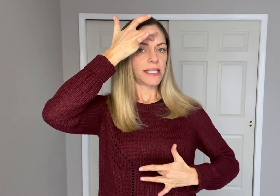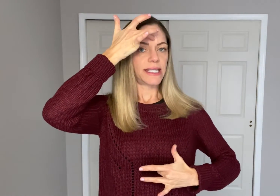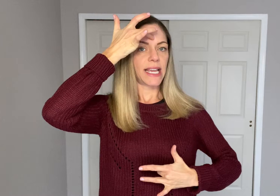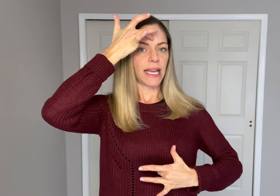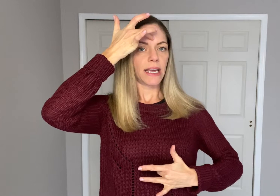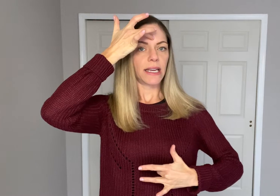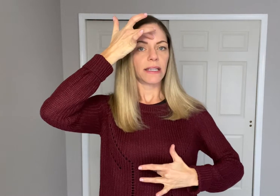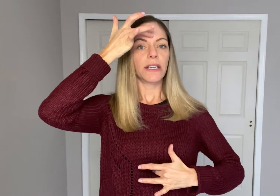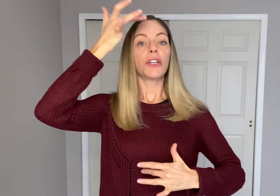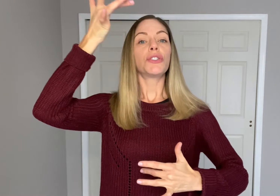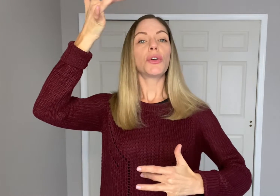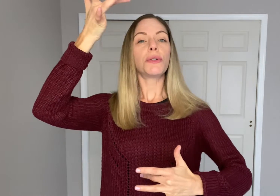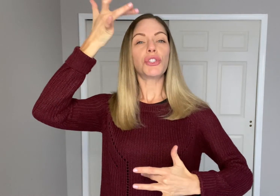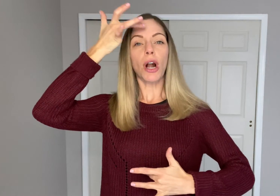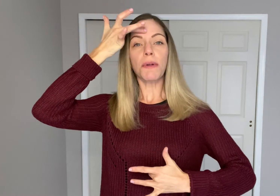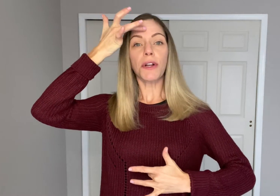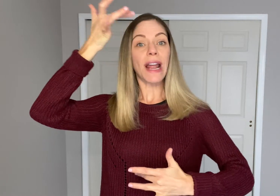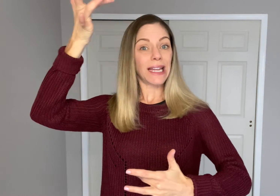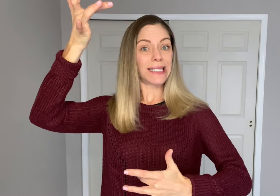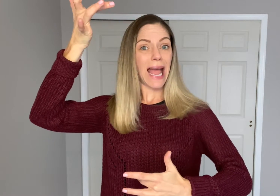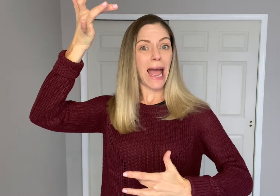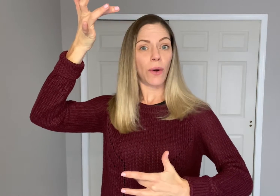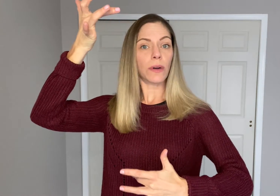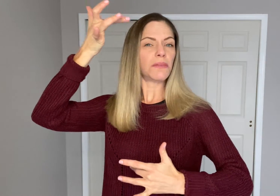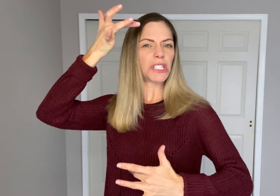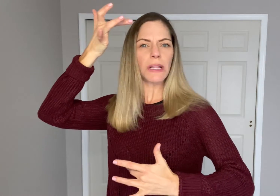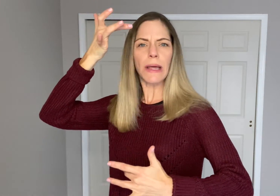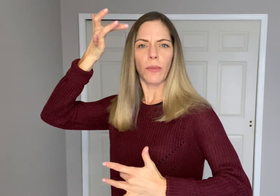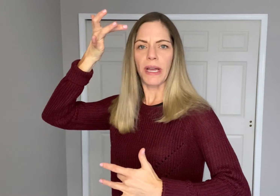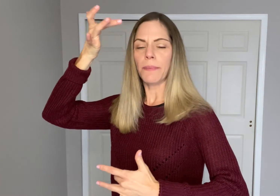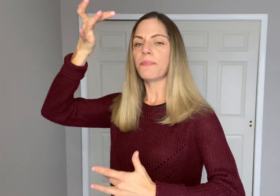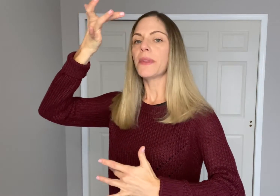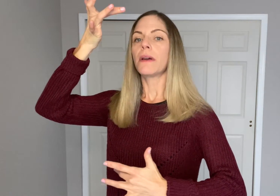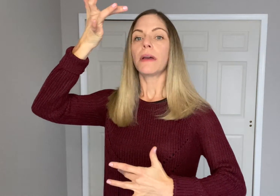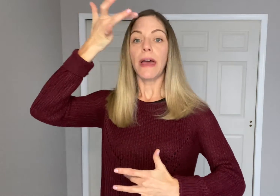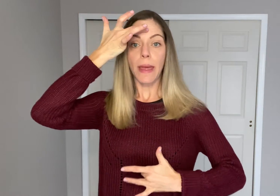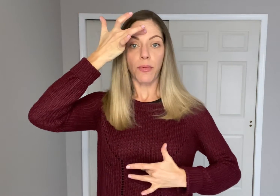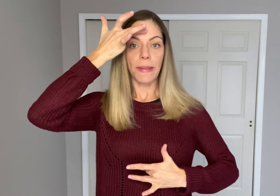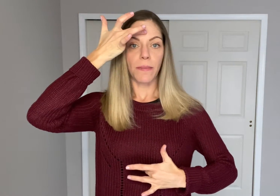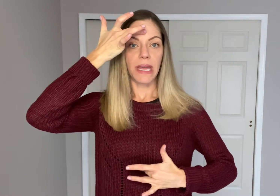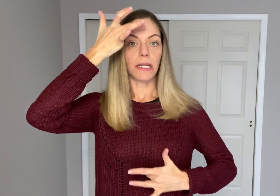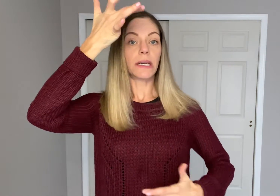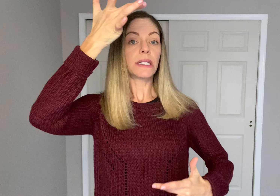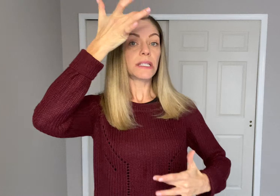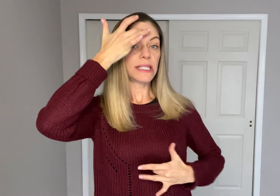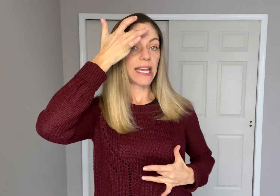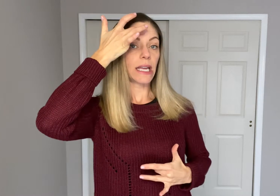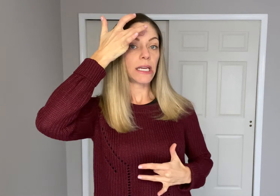"Sick" So you start with your hands out just a little bit and then bring them in. "Sick"